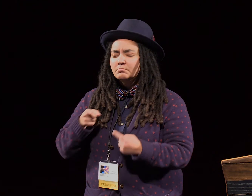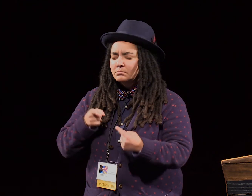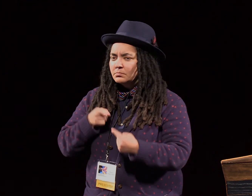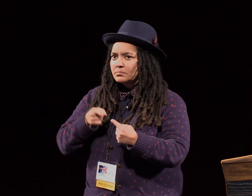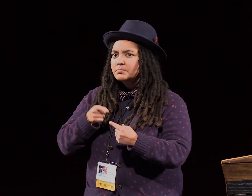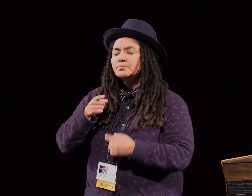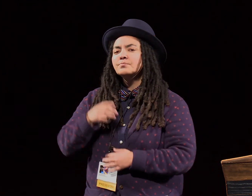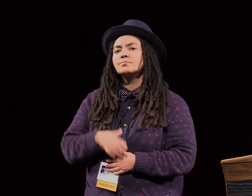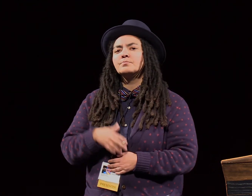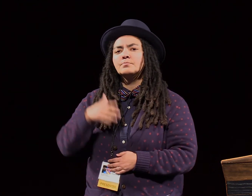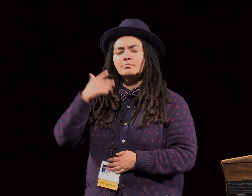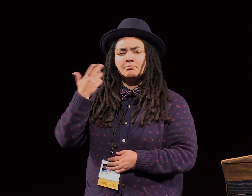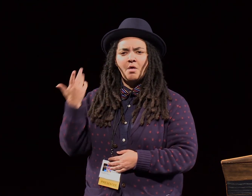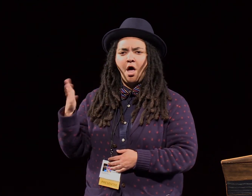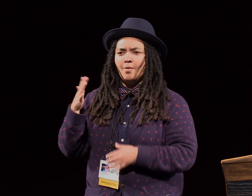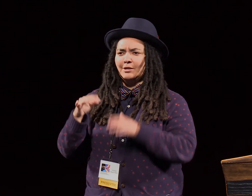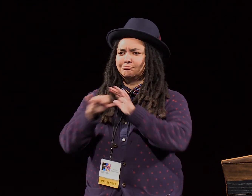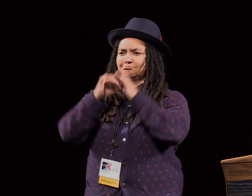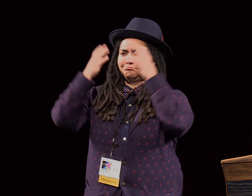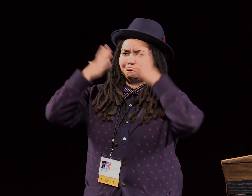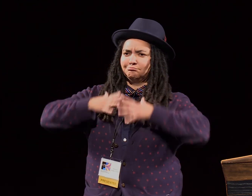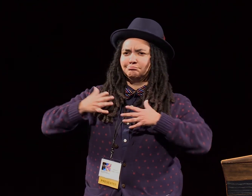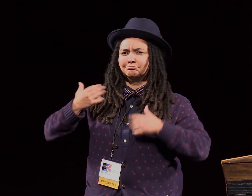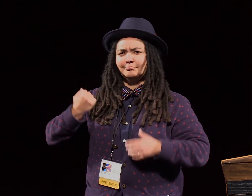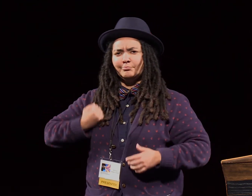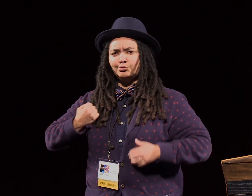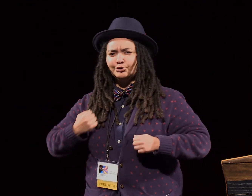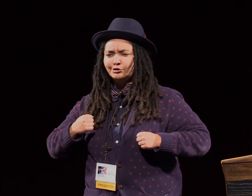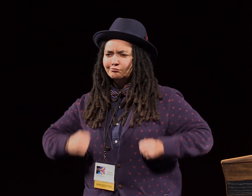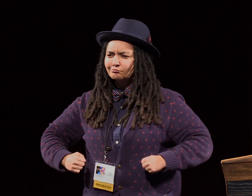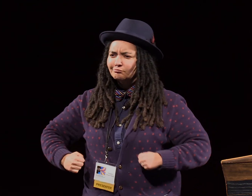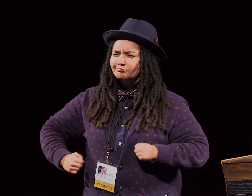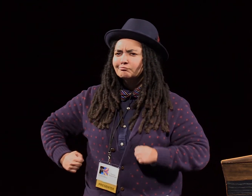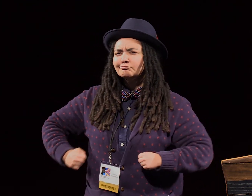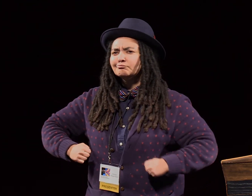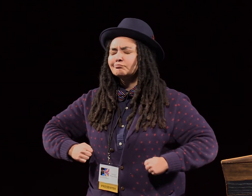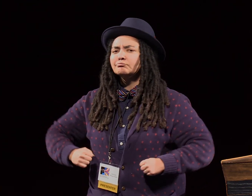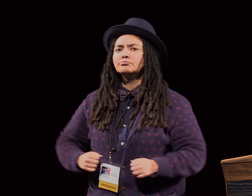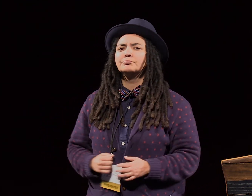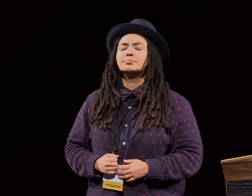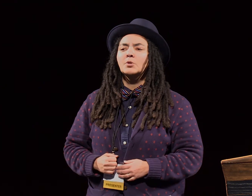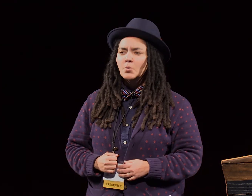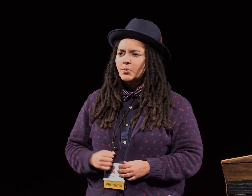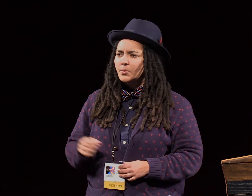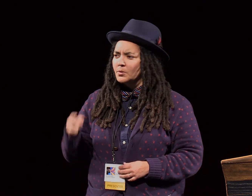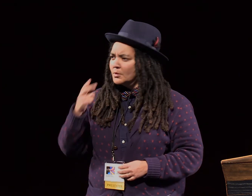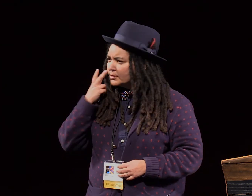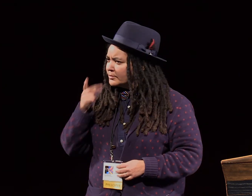Now, Deline has struggled as well. Deline is more masculine. Has dreads.